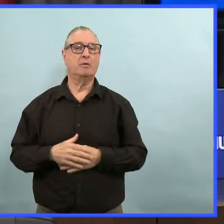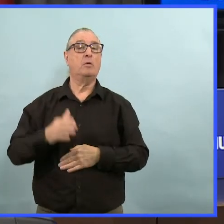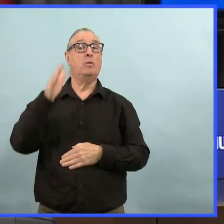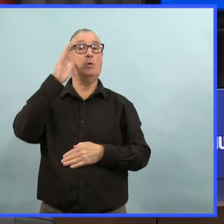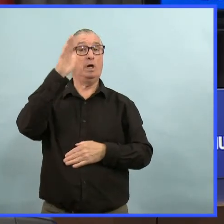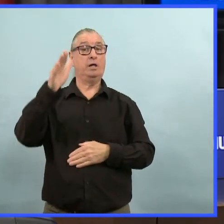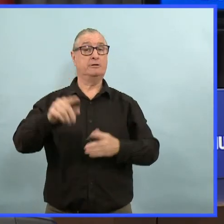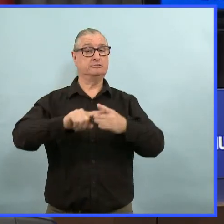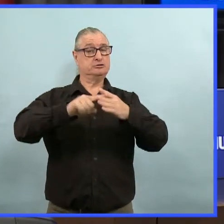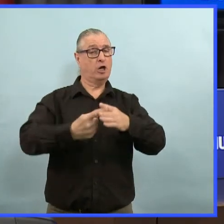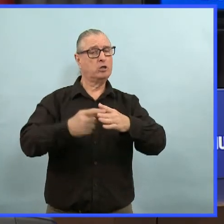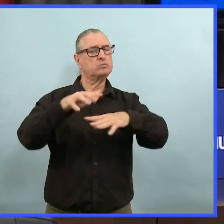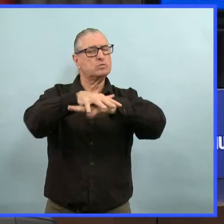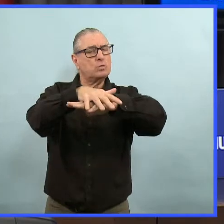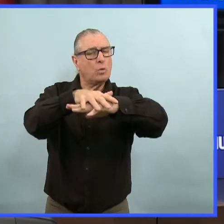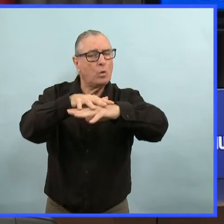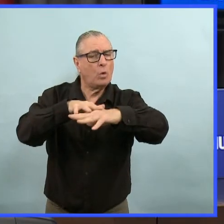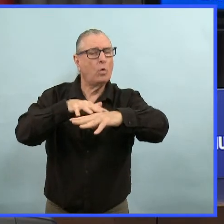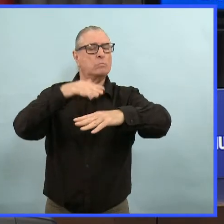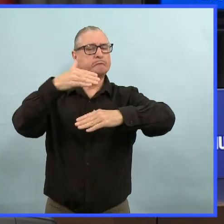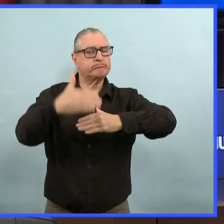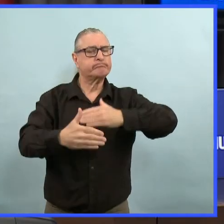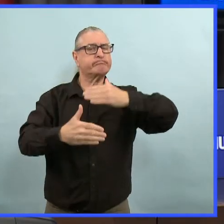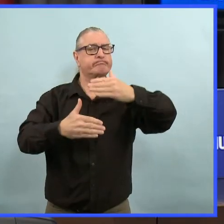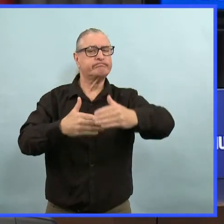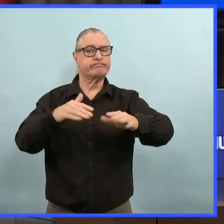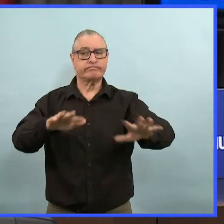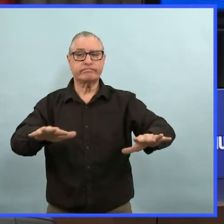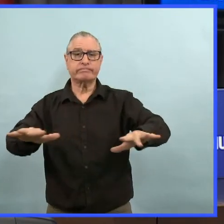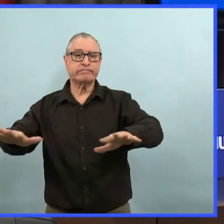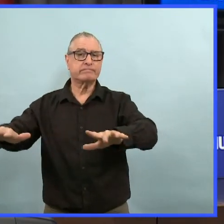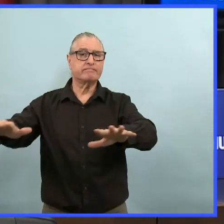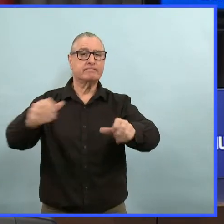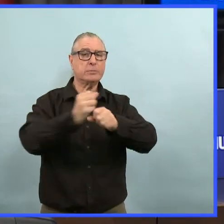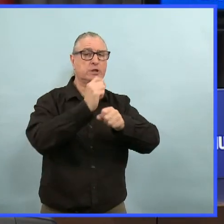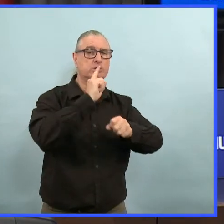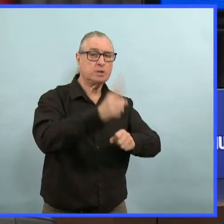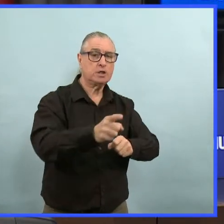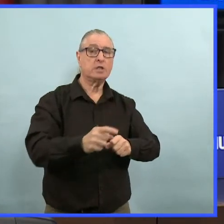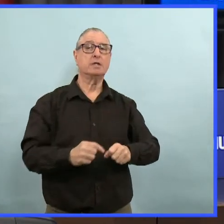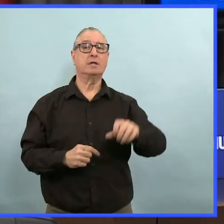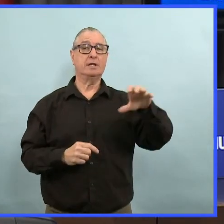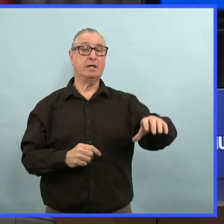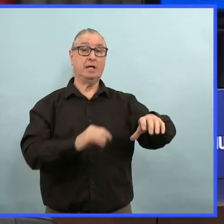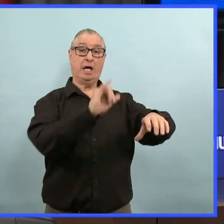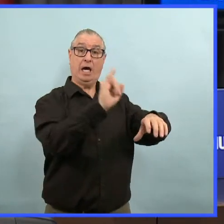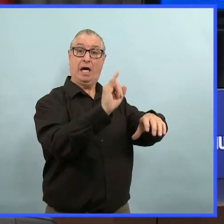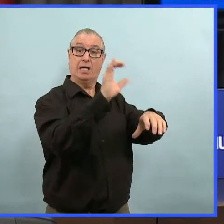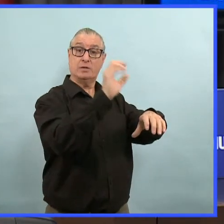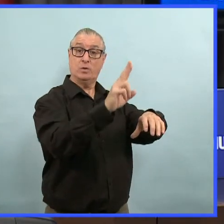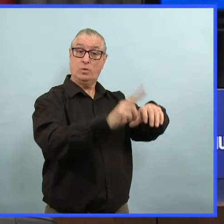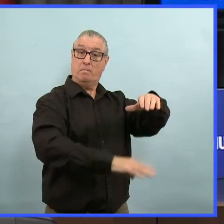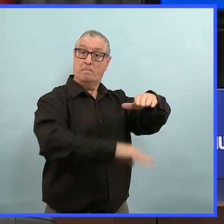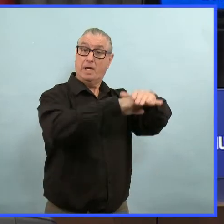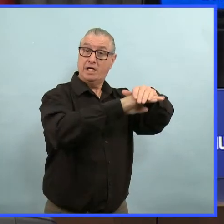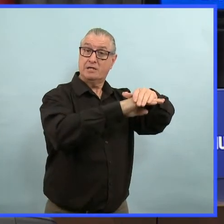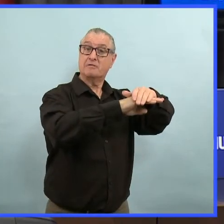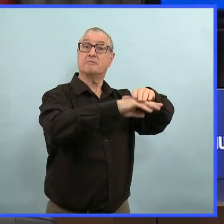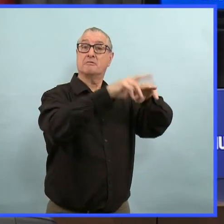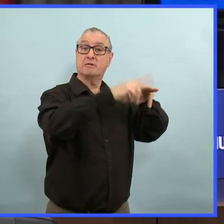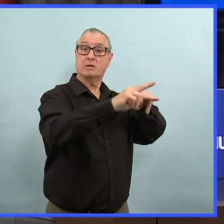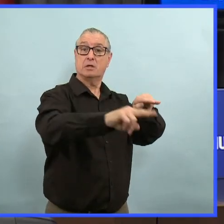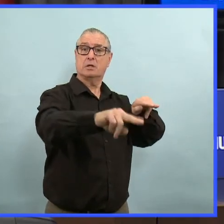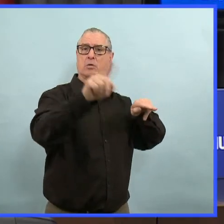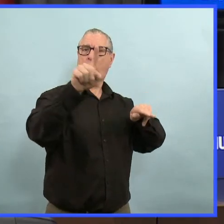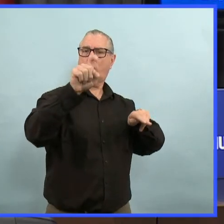for the moment our capacity in icu remains at 124 beds in the meantime we continue to